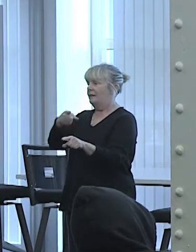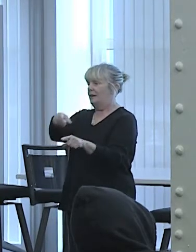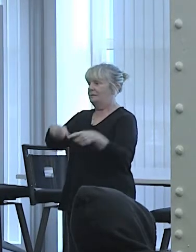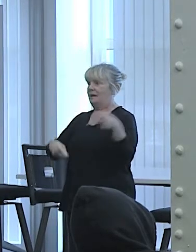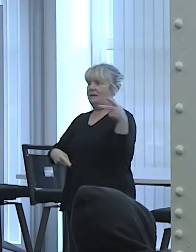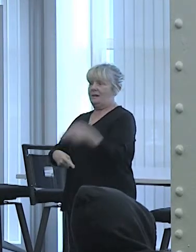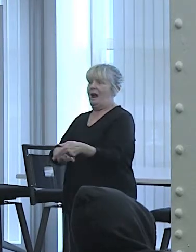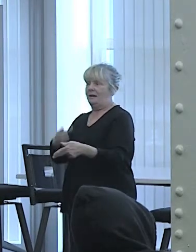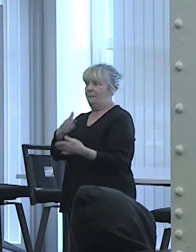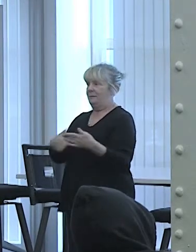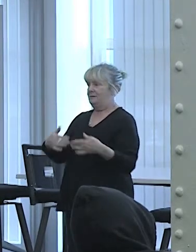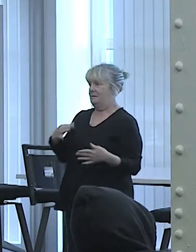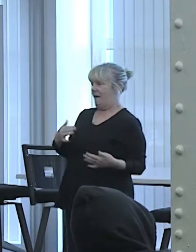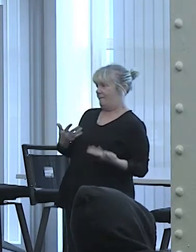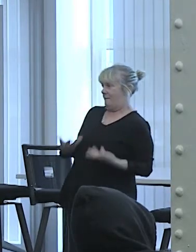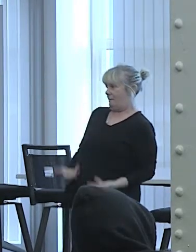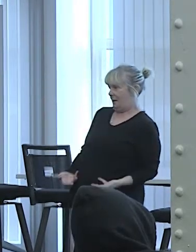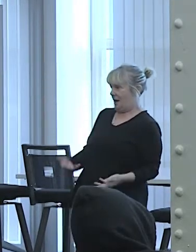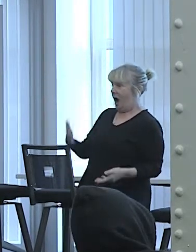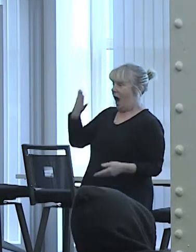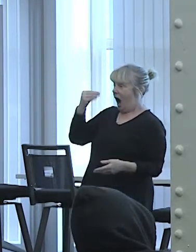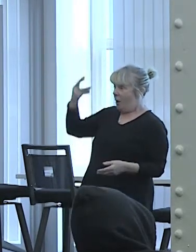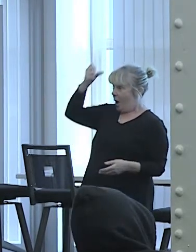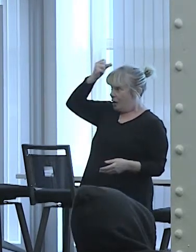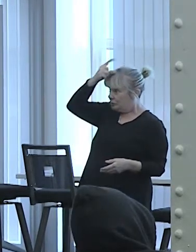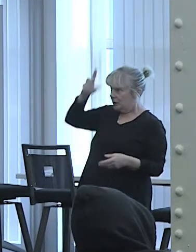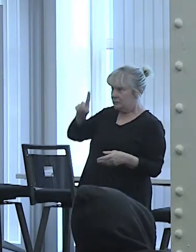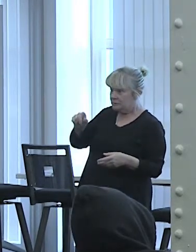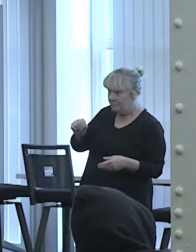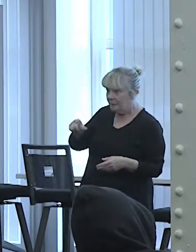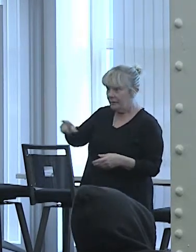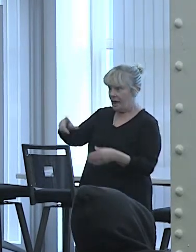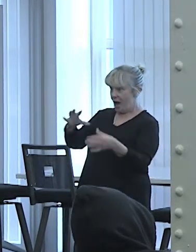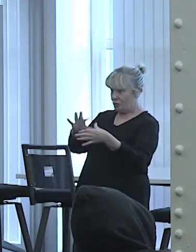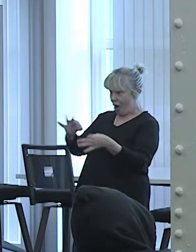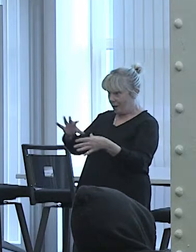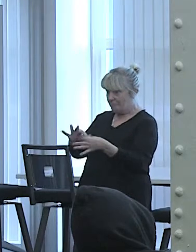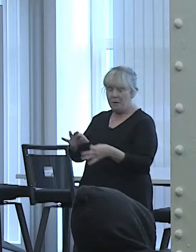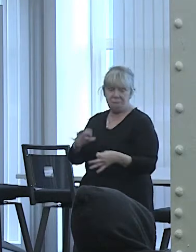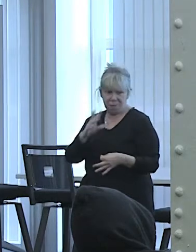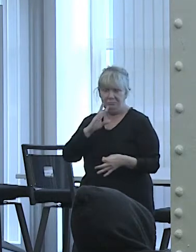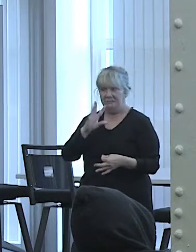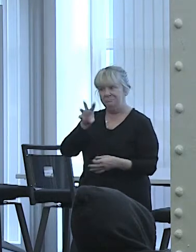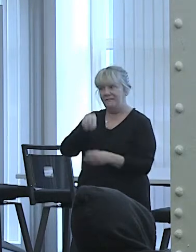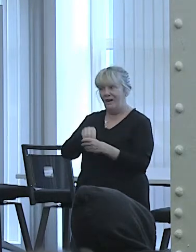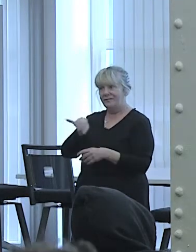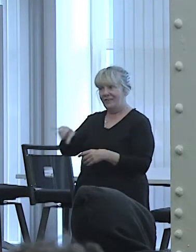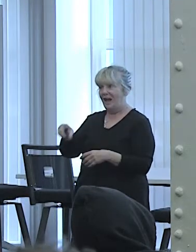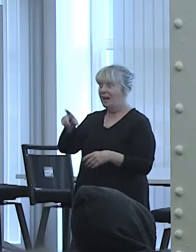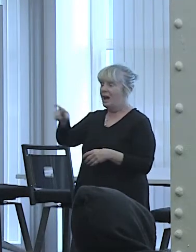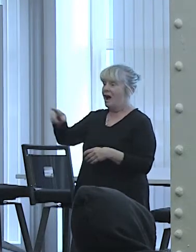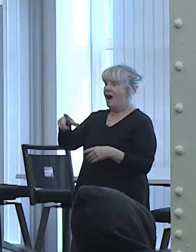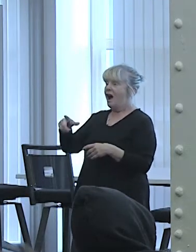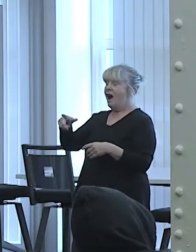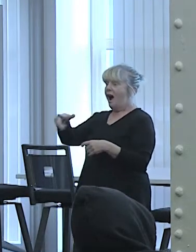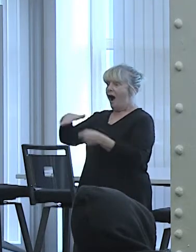How we understand disability and how we talk about disability falls into that. Oppression is not identical, and I will get onto that